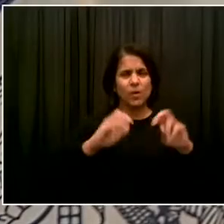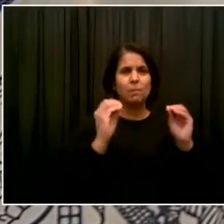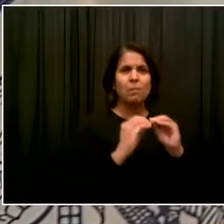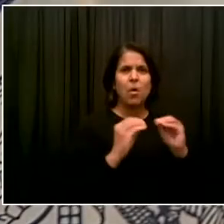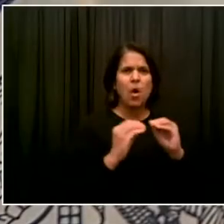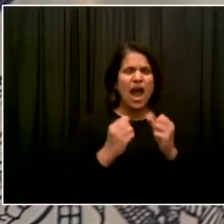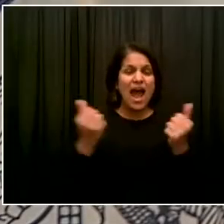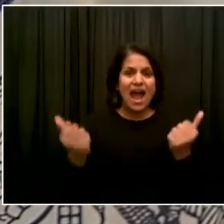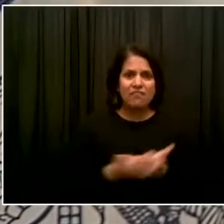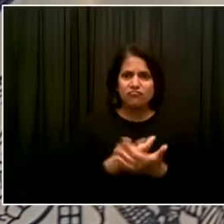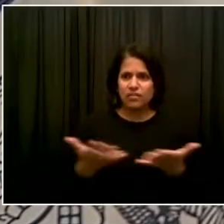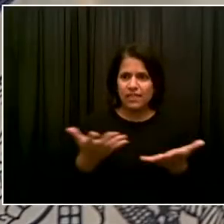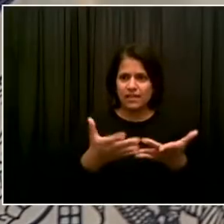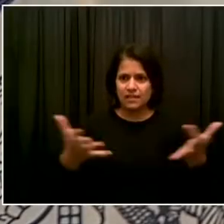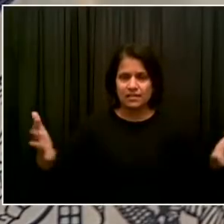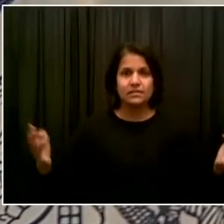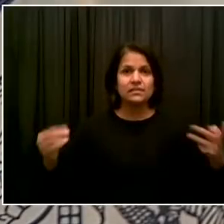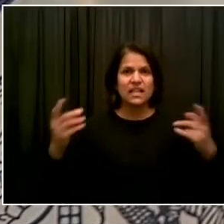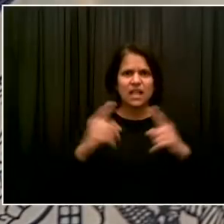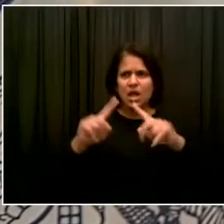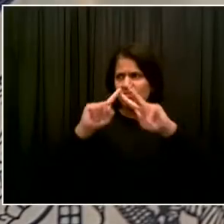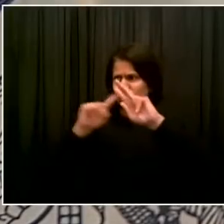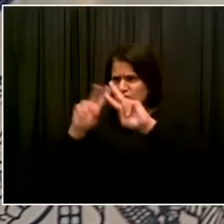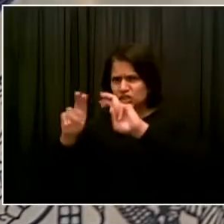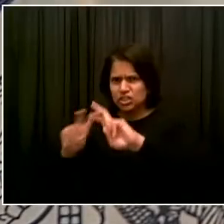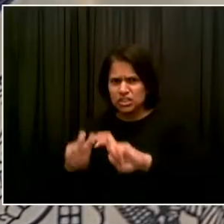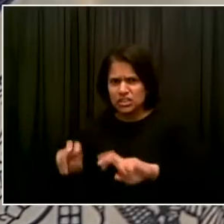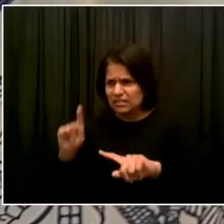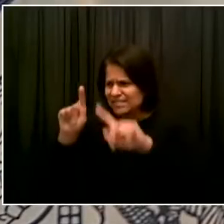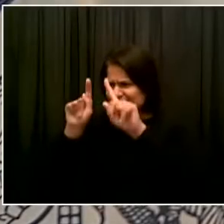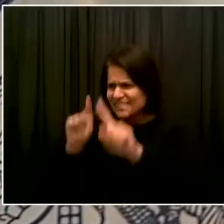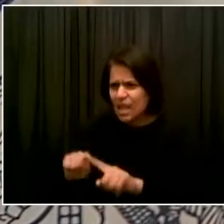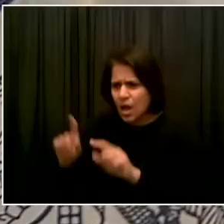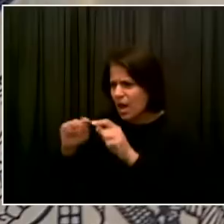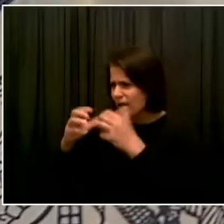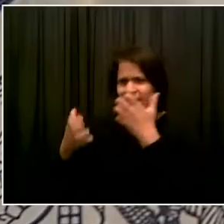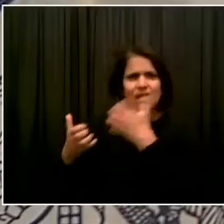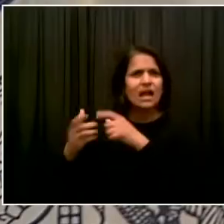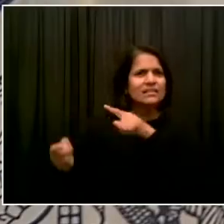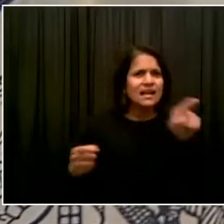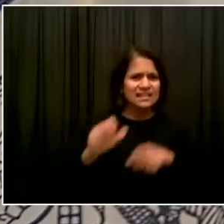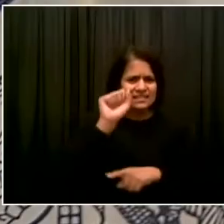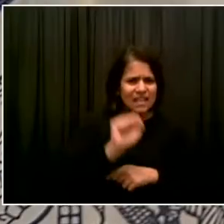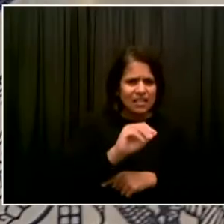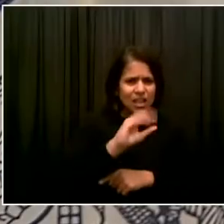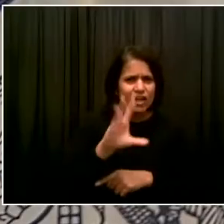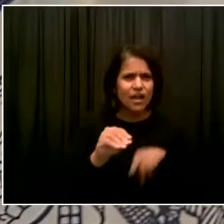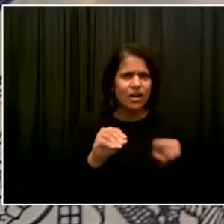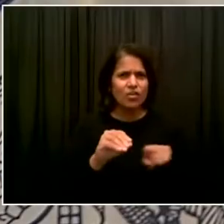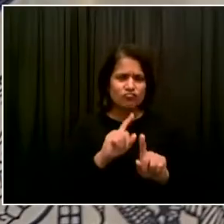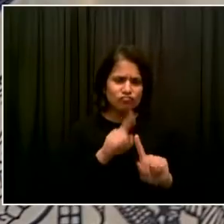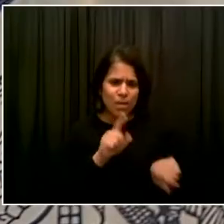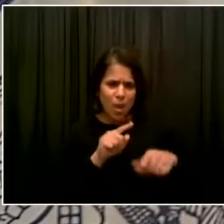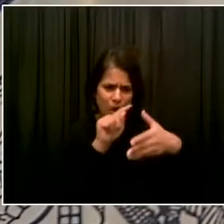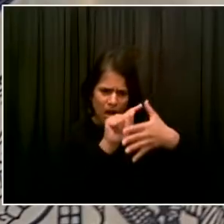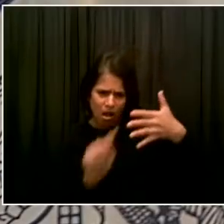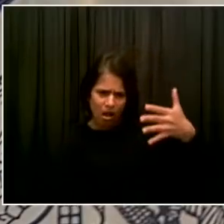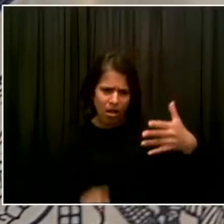KATZ BUT LET ME SAY THIS . WE HAE VLKEOOD AT ALL THE THINGS HE MENTIONED. WE LOOKED AT THE